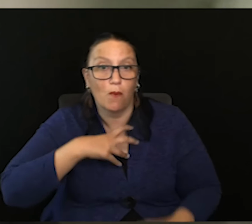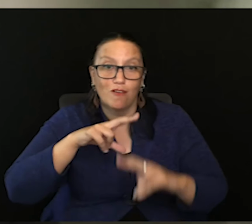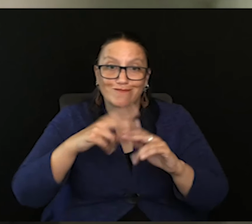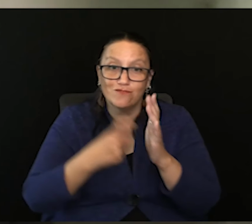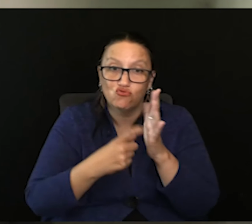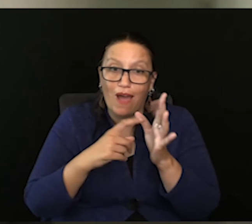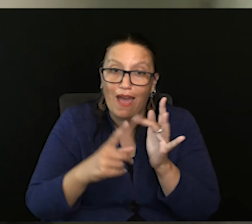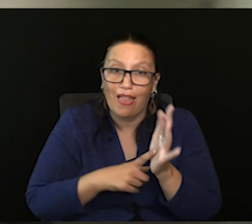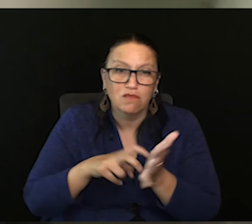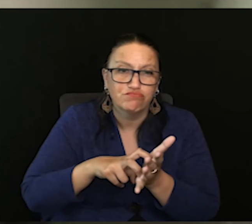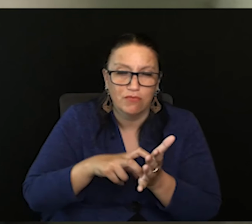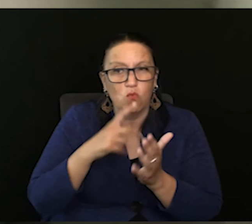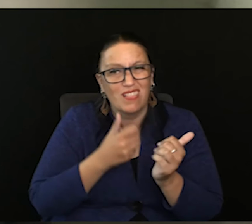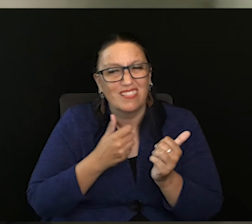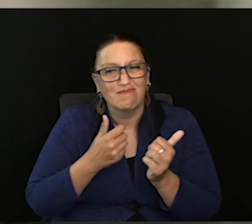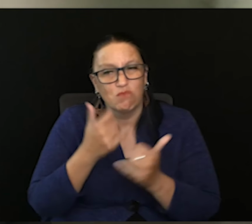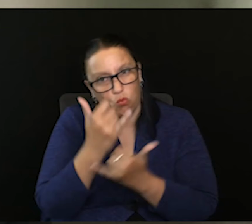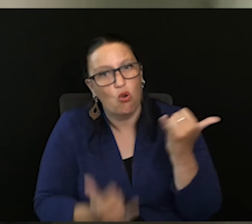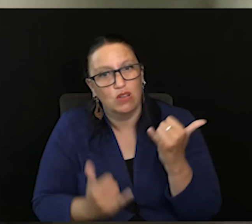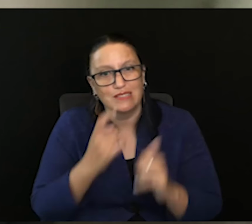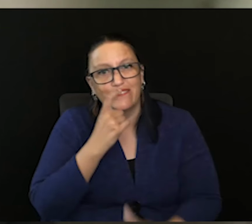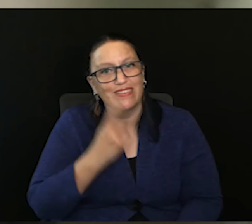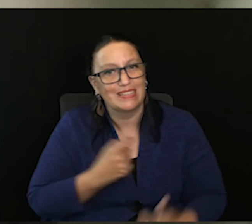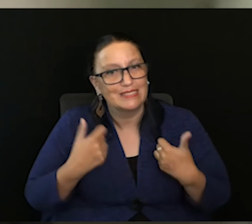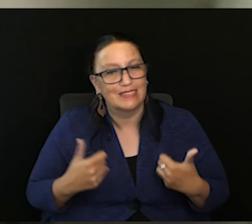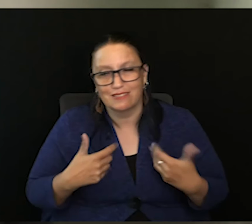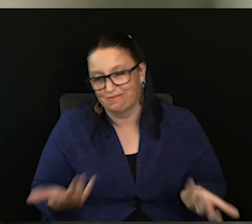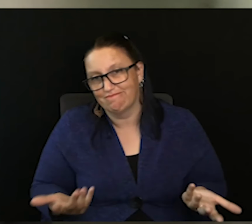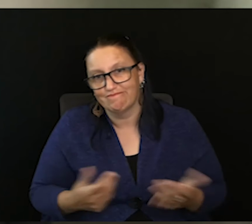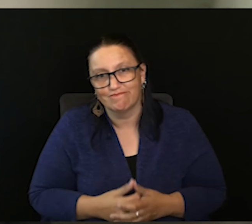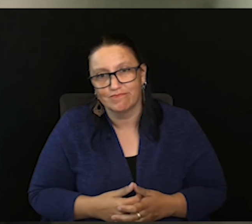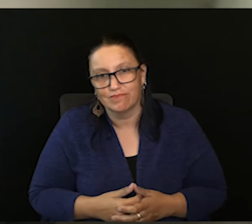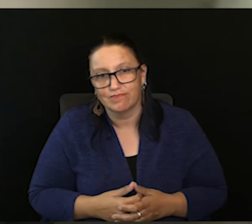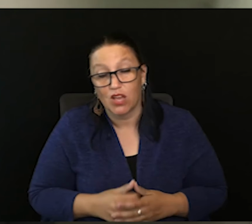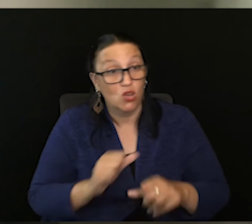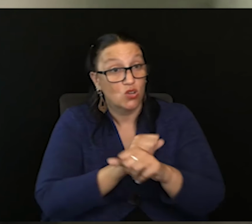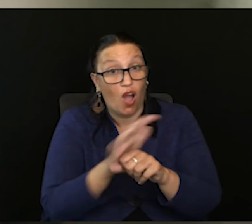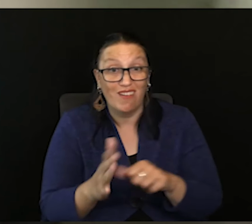the more likely it is that you will develop a severe illness, which has been the case with all of the different